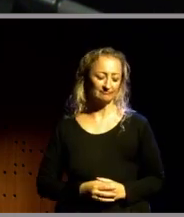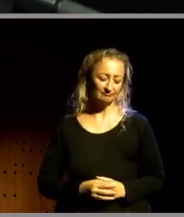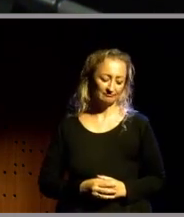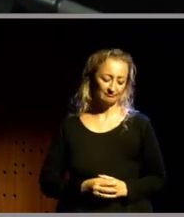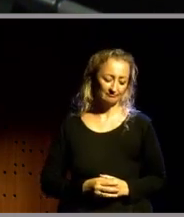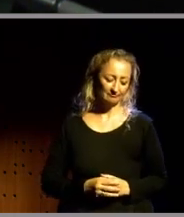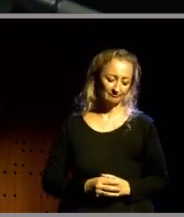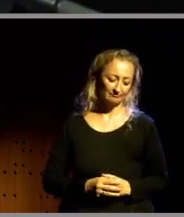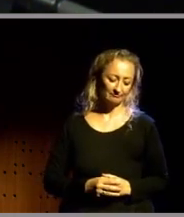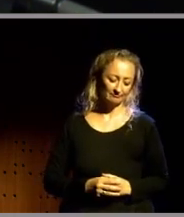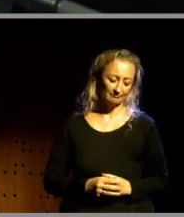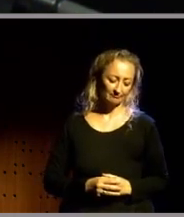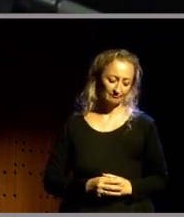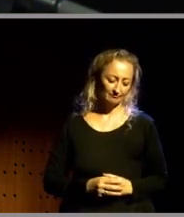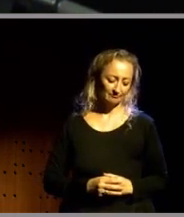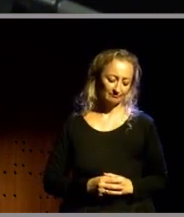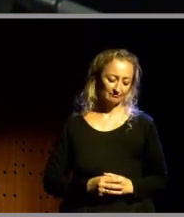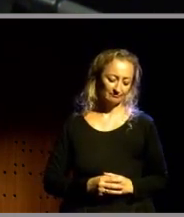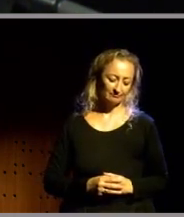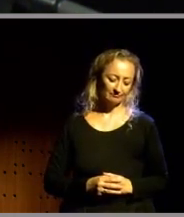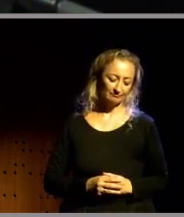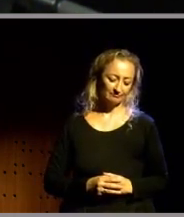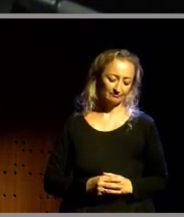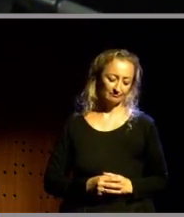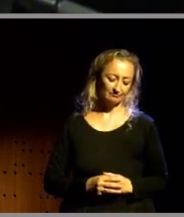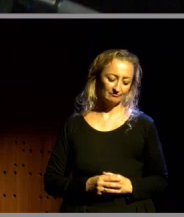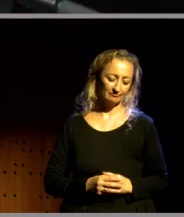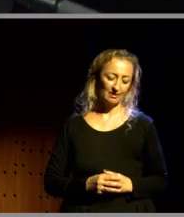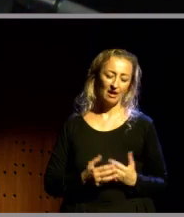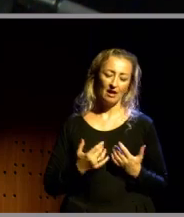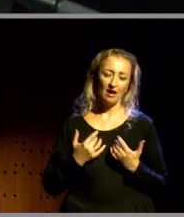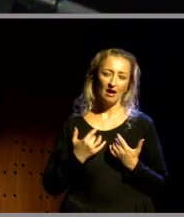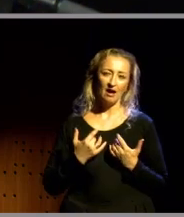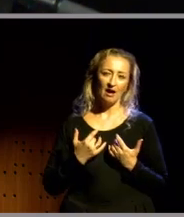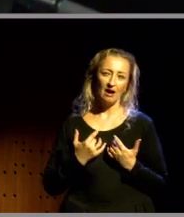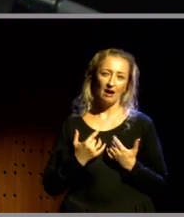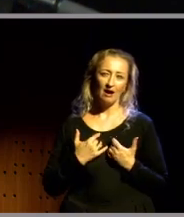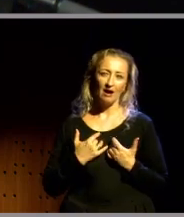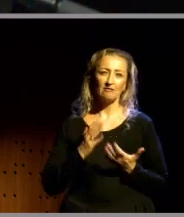I am such a believer in ensuring